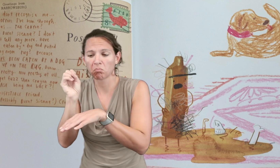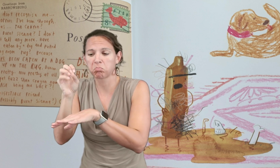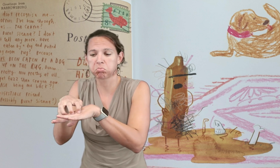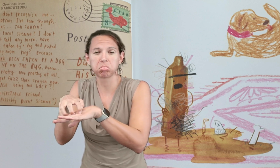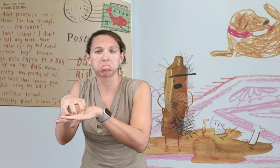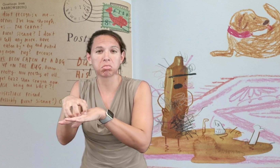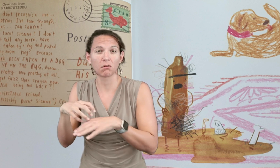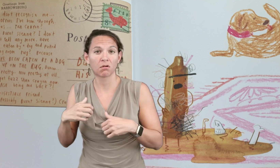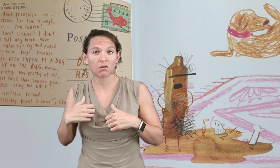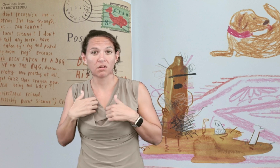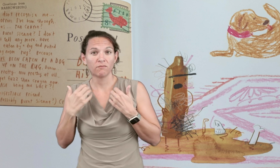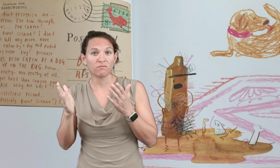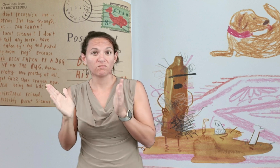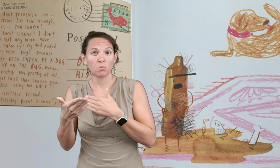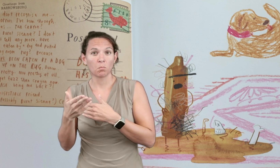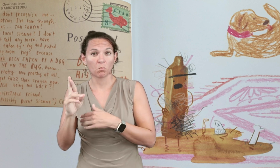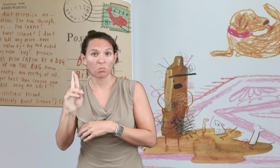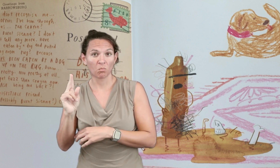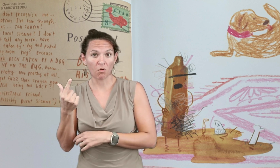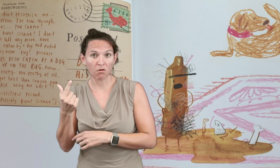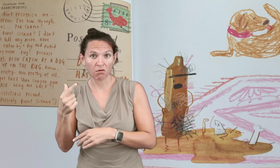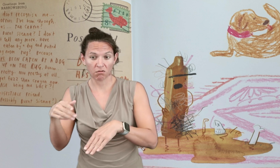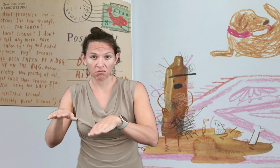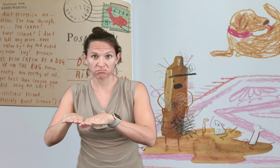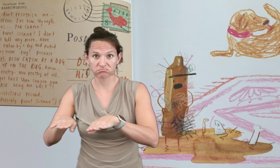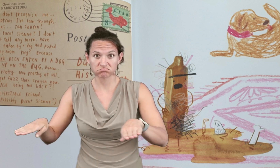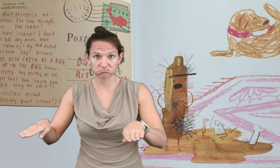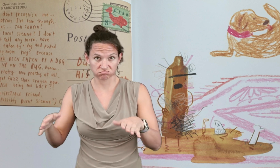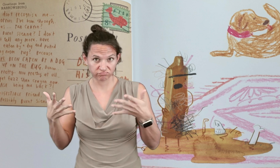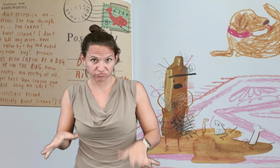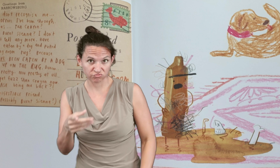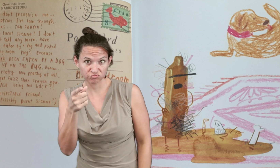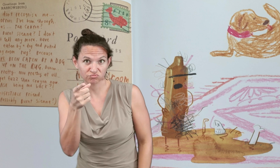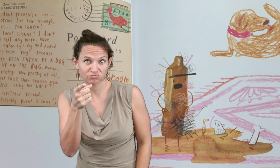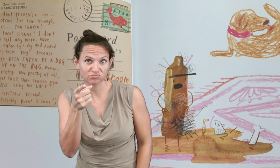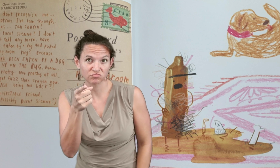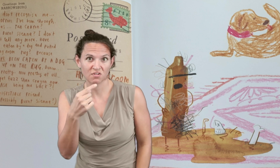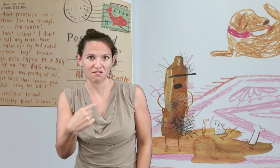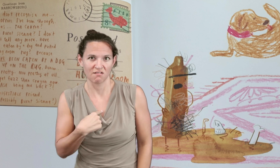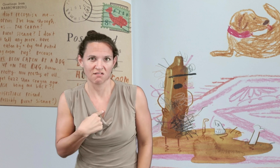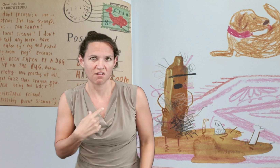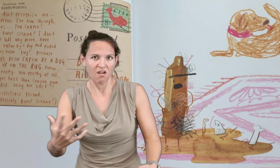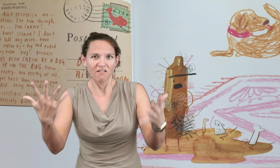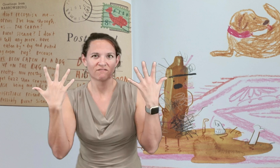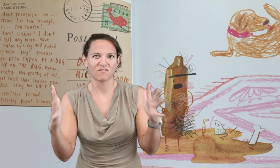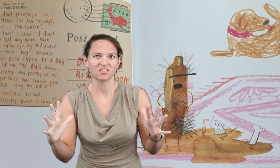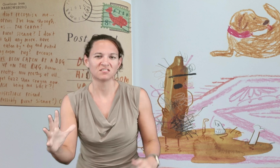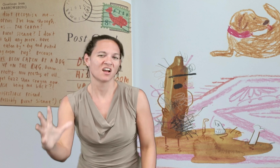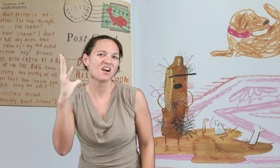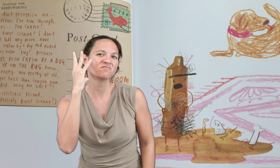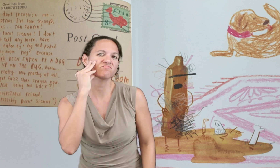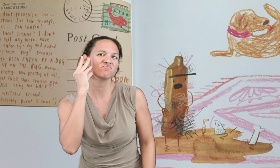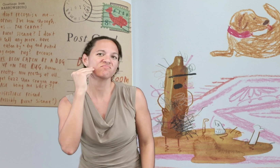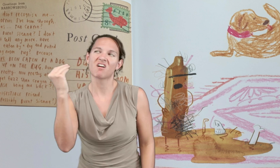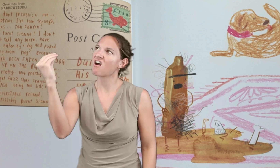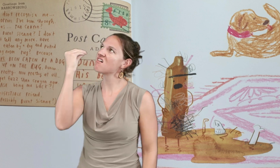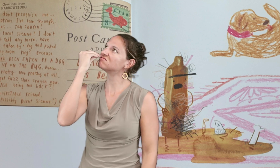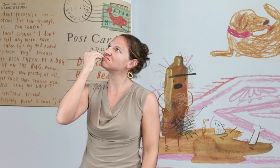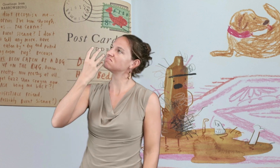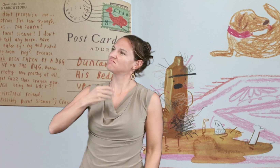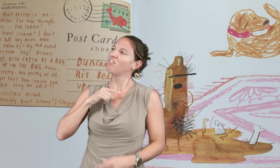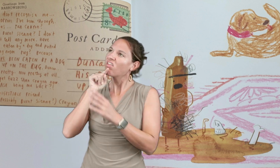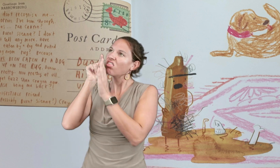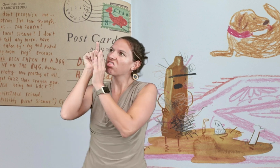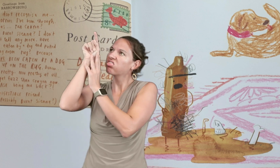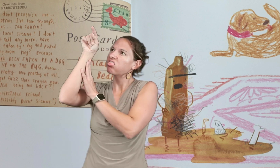room rug? Have you experienced that? Well, Iʻve experienced it! Iʻve been eaten and swallowed and